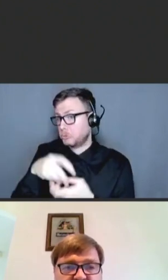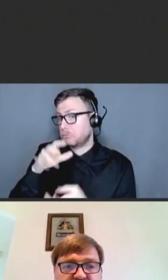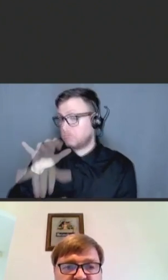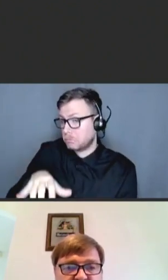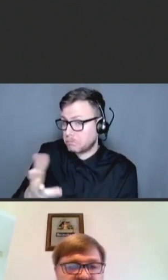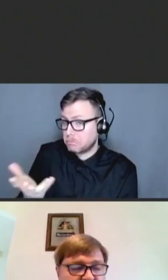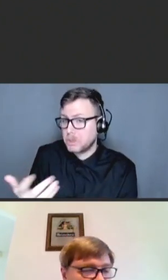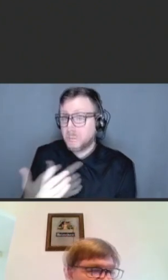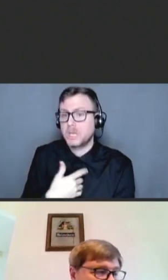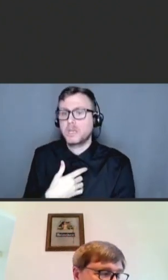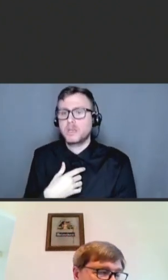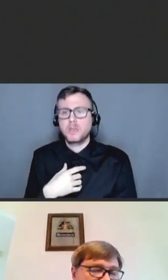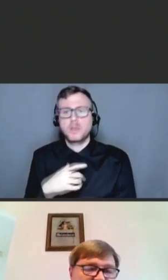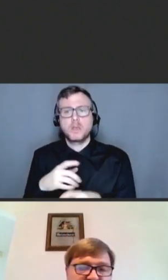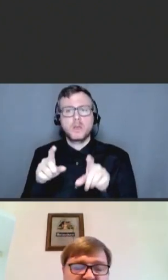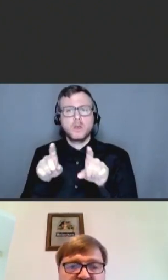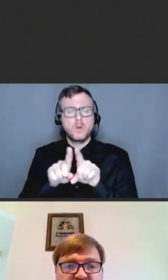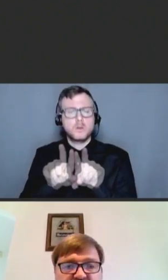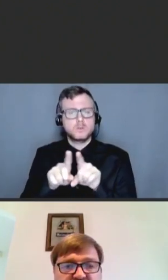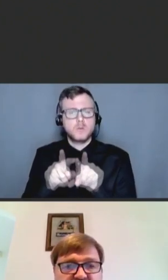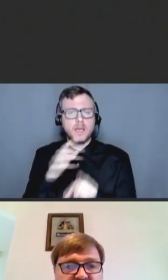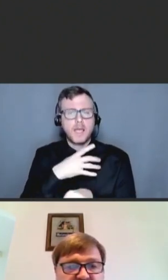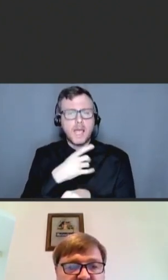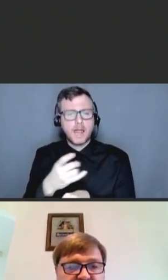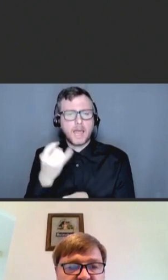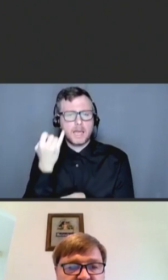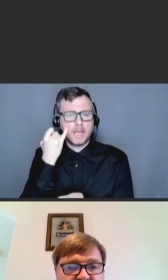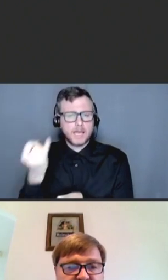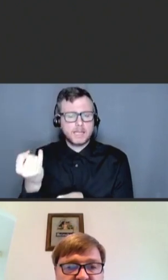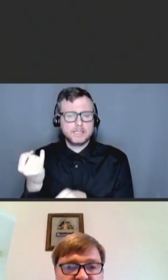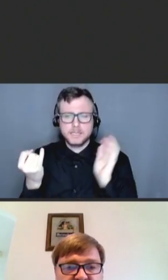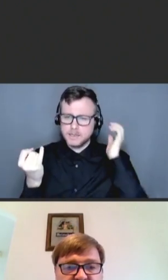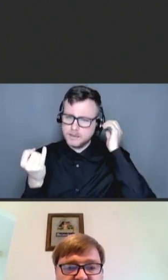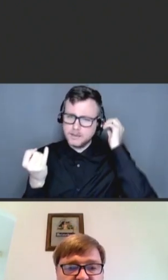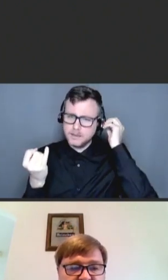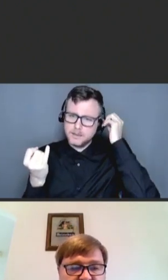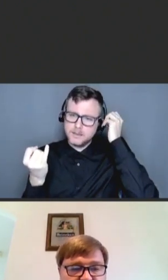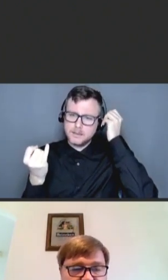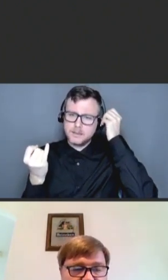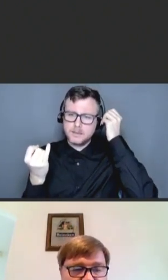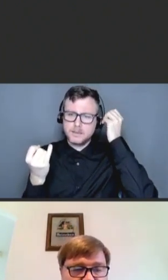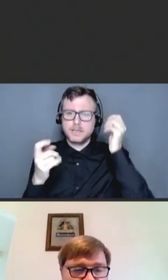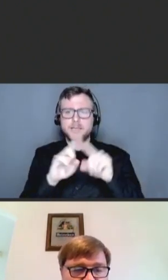And then, I just wanted to say, I also really like the idea of different presentations,